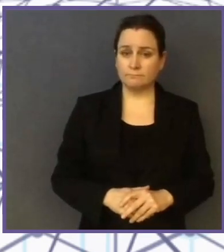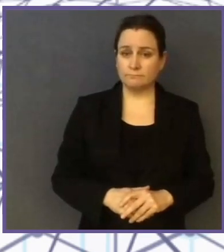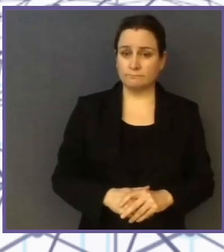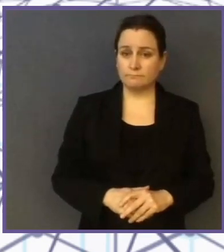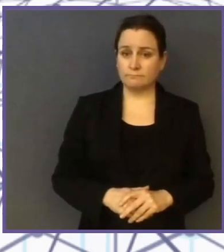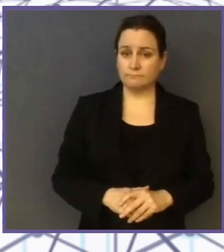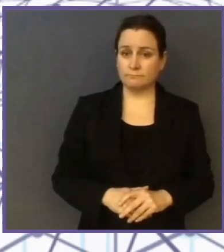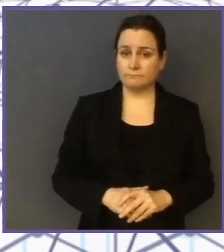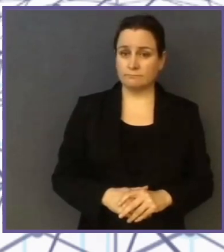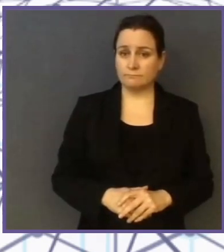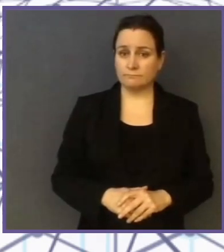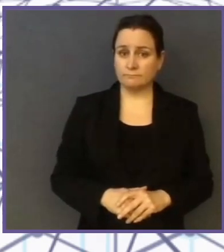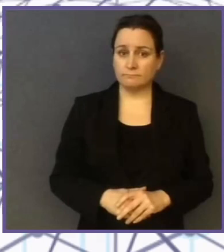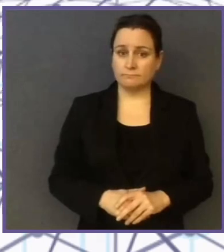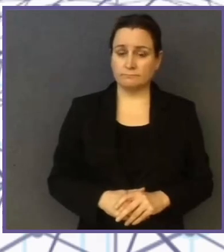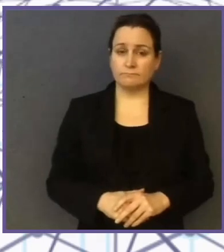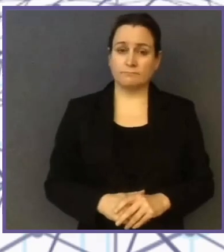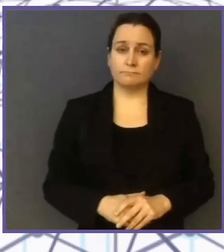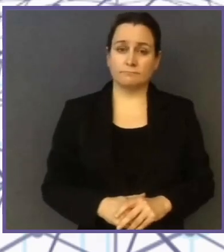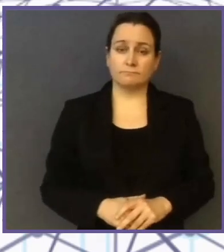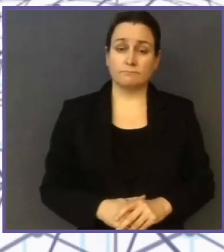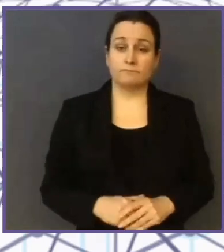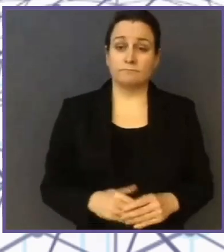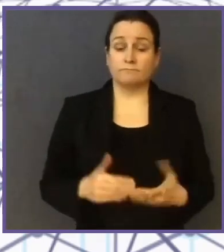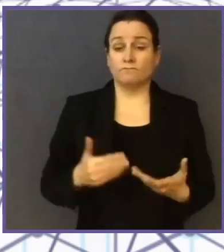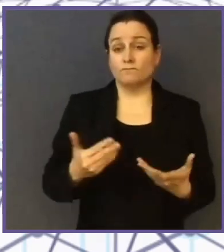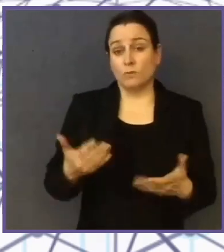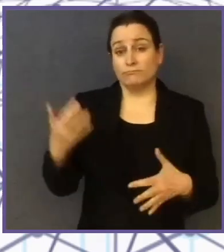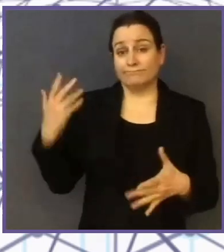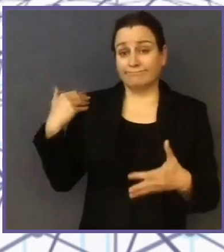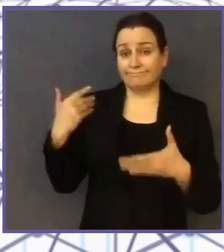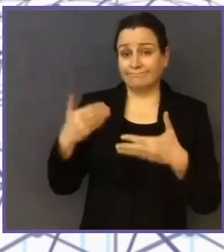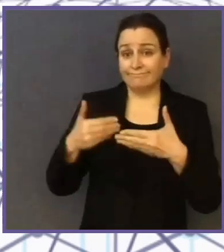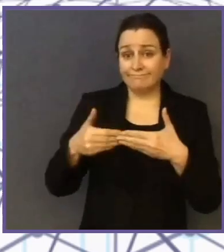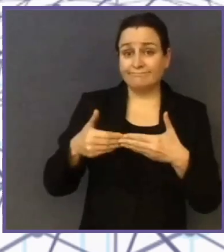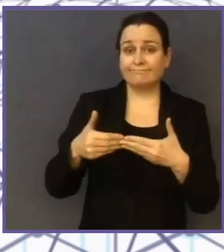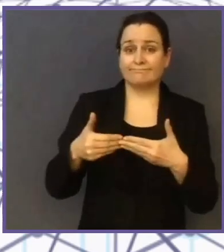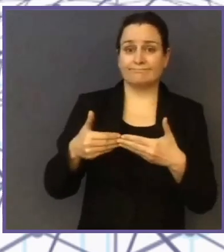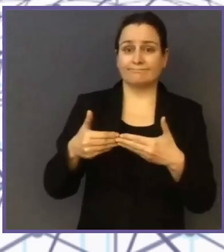The first project is focusing on creating a partial hand for an 18 years old man.